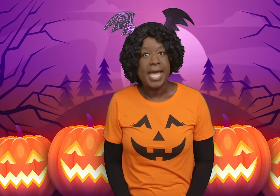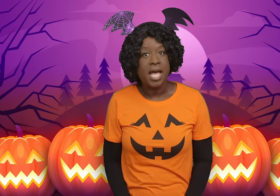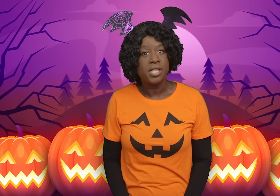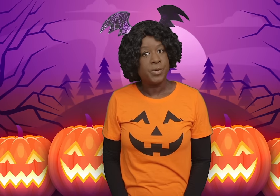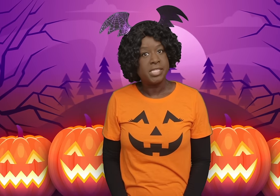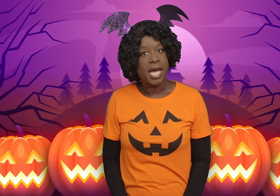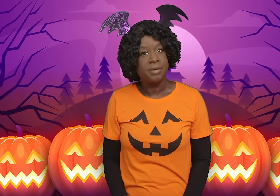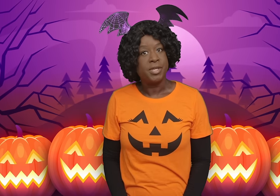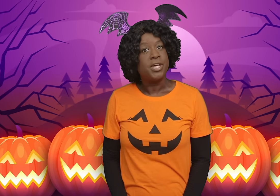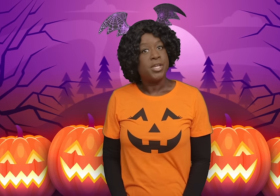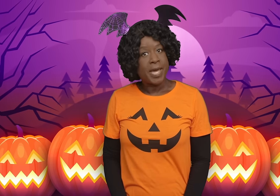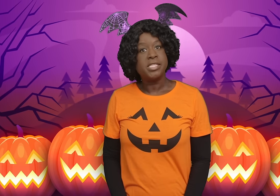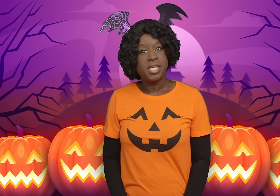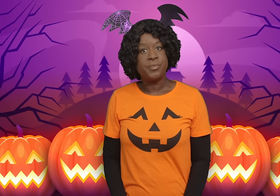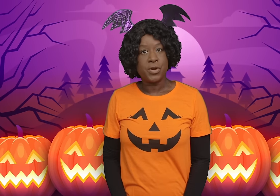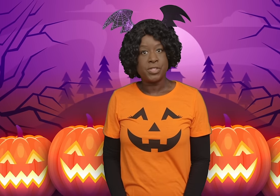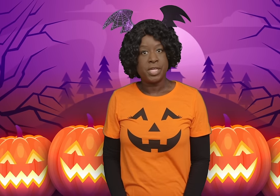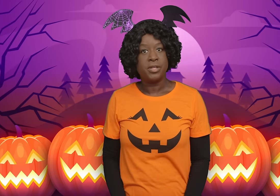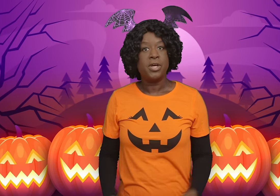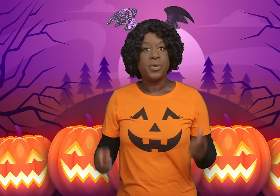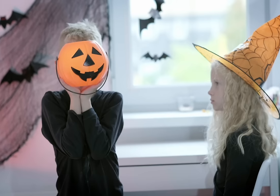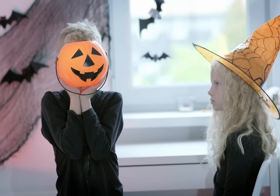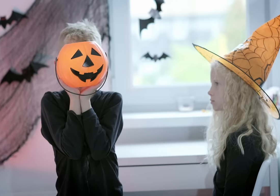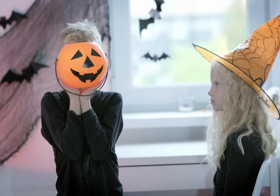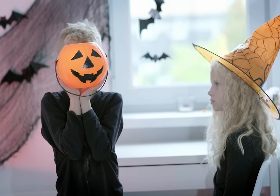At Halloween time, you might see a person wearing a scary